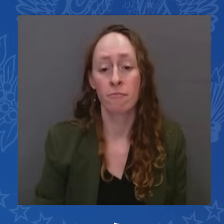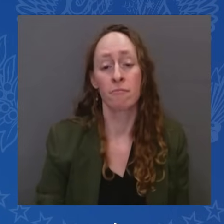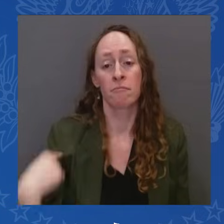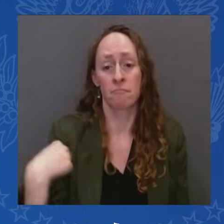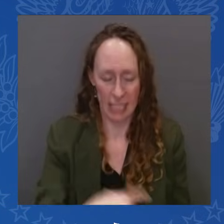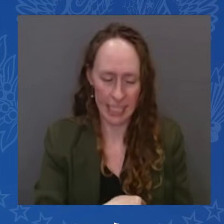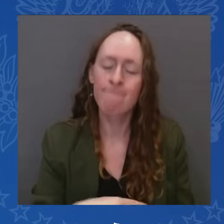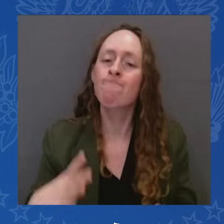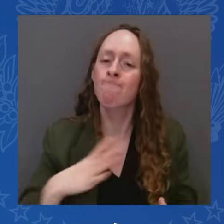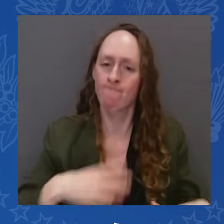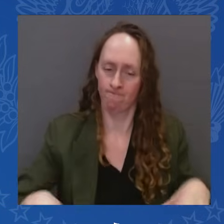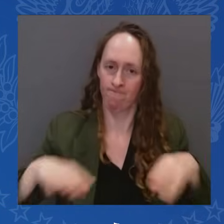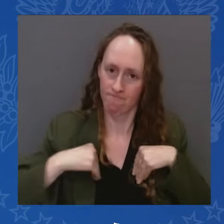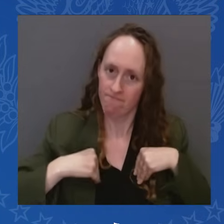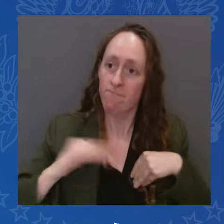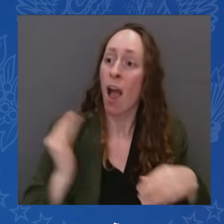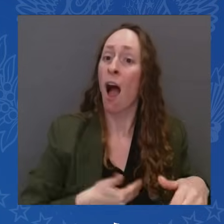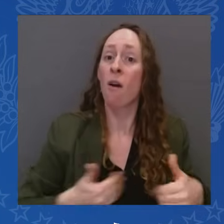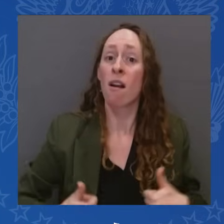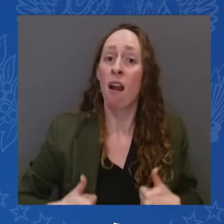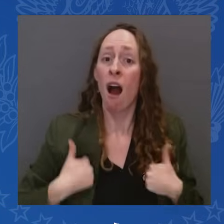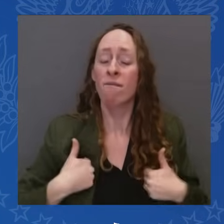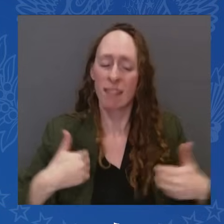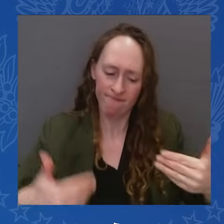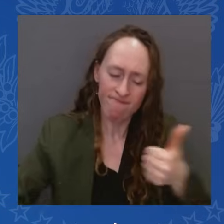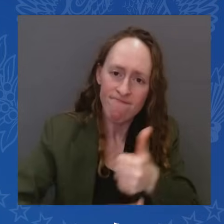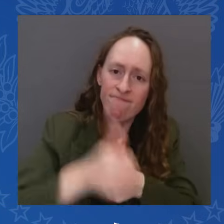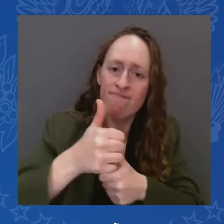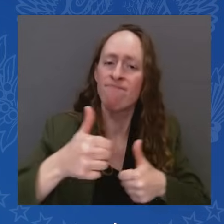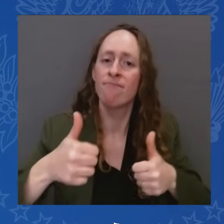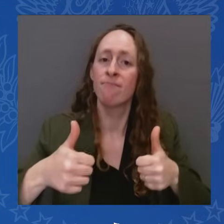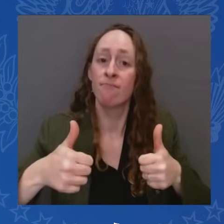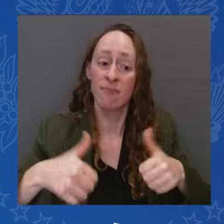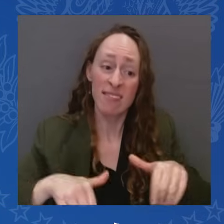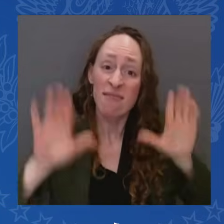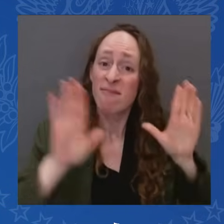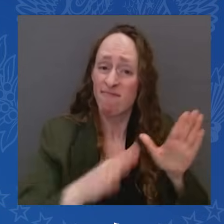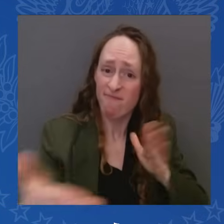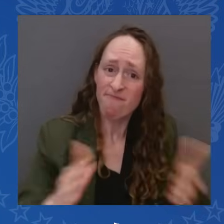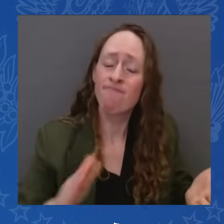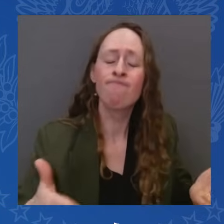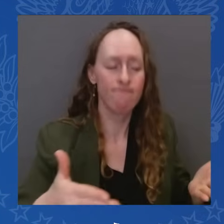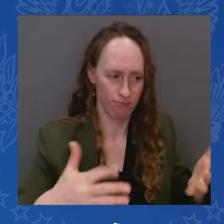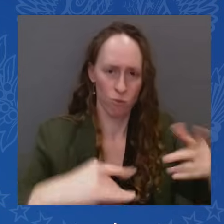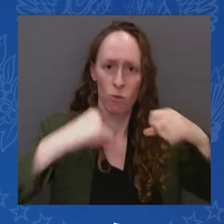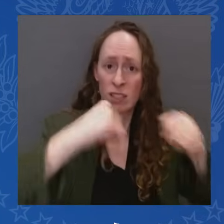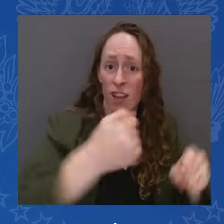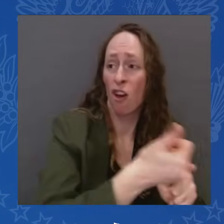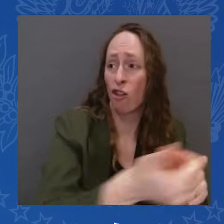We've already made significant progress. We've shown that our courage and partnership